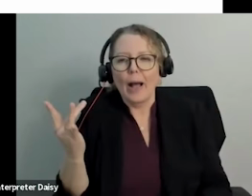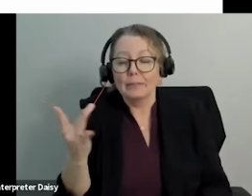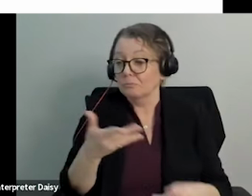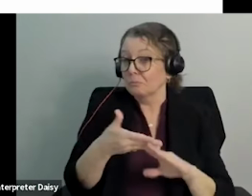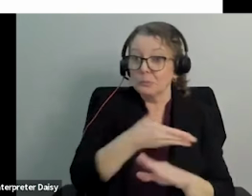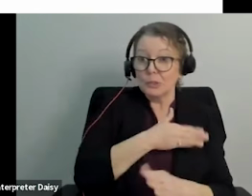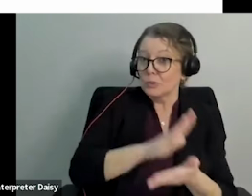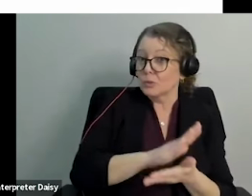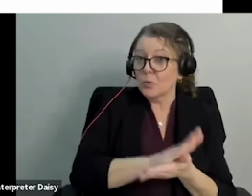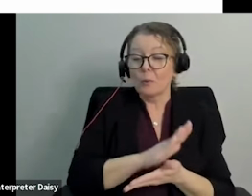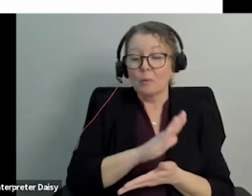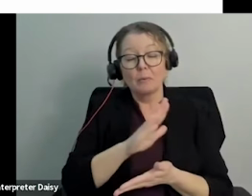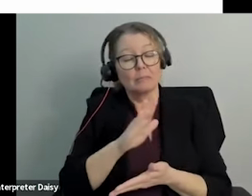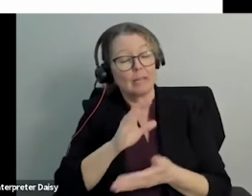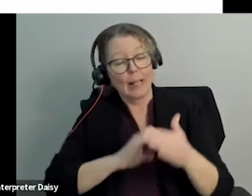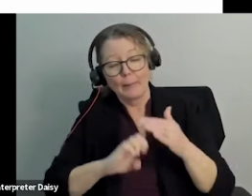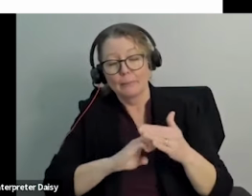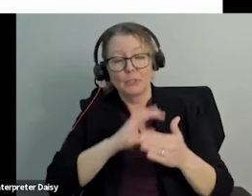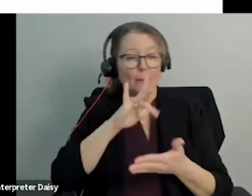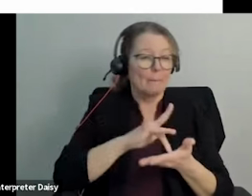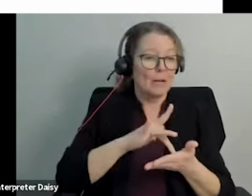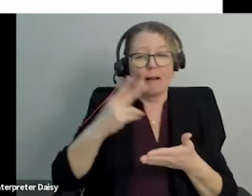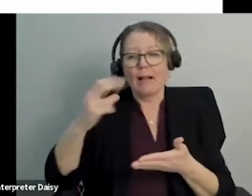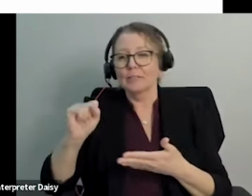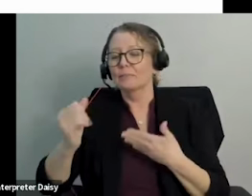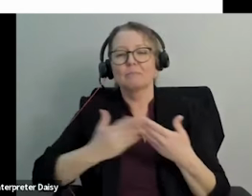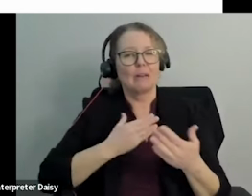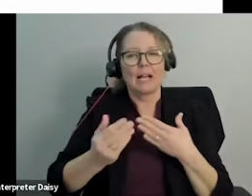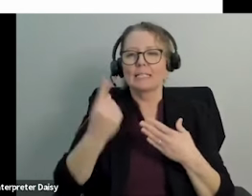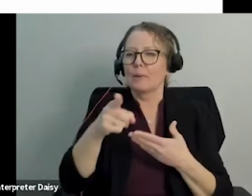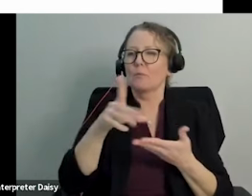middle, high school teacher, or just someone that you have learned something from.